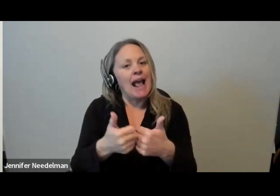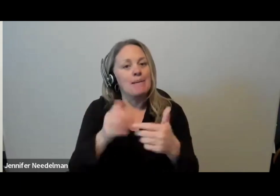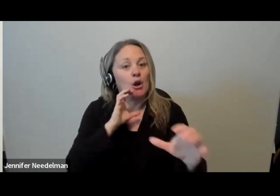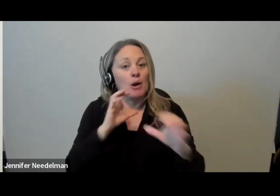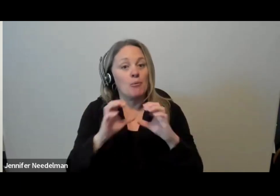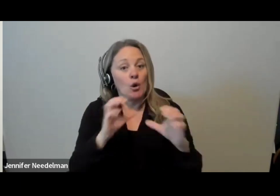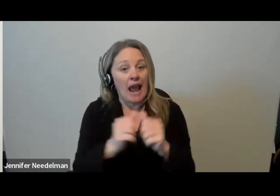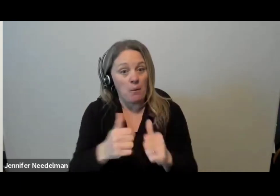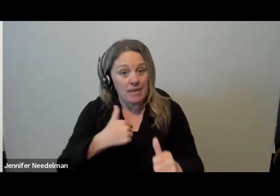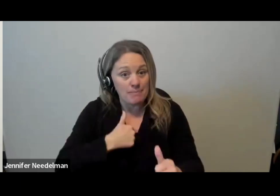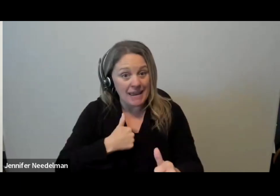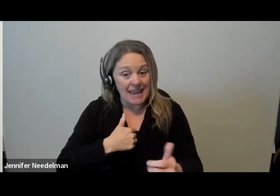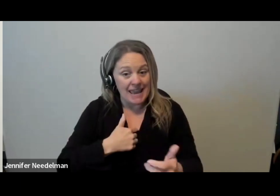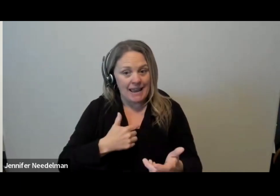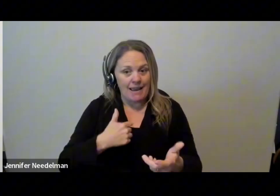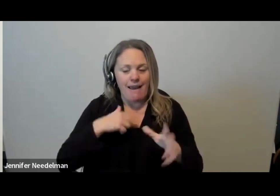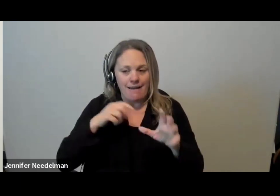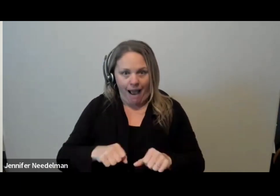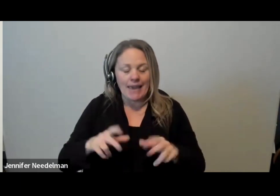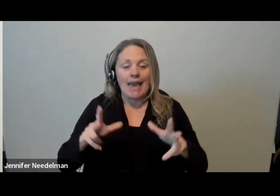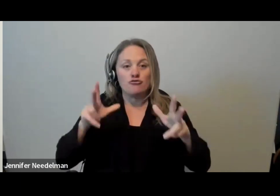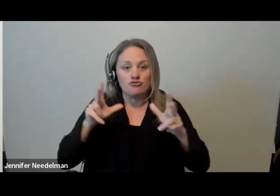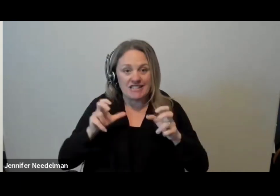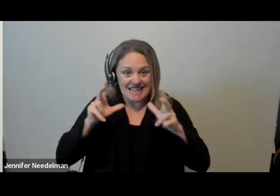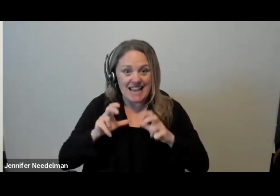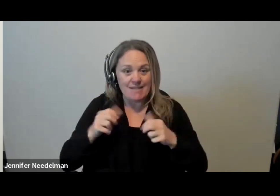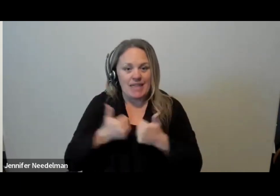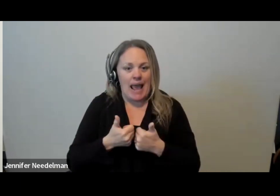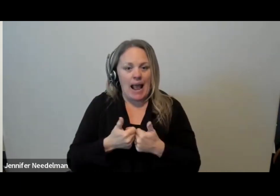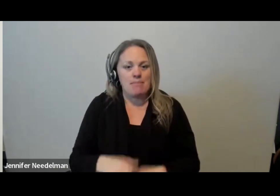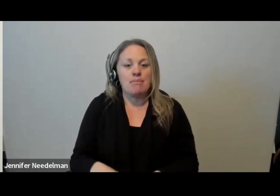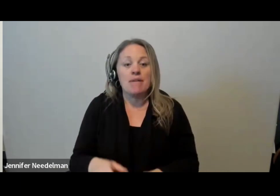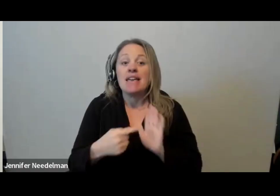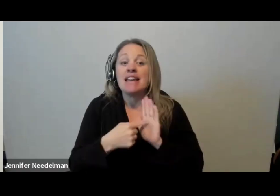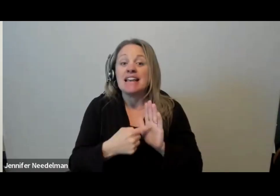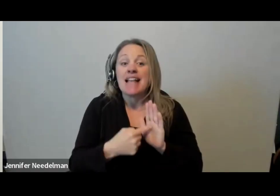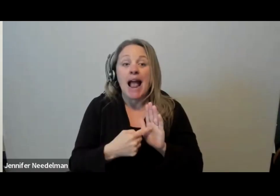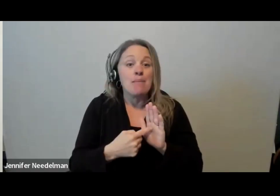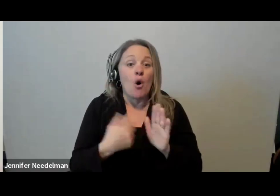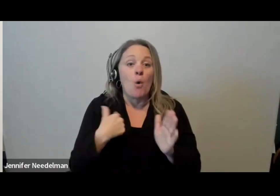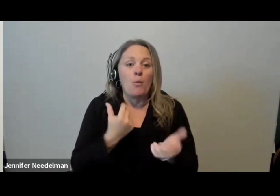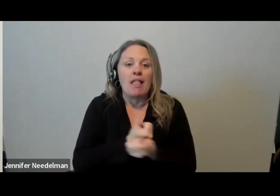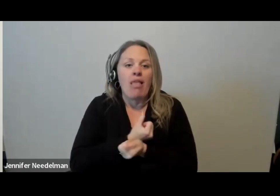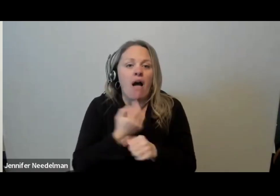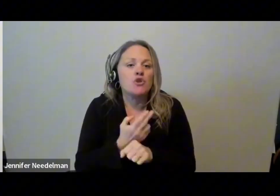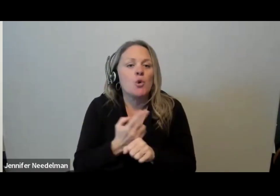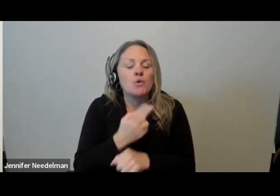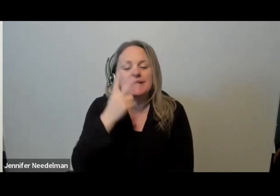or receive those inputs. And so an example that we love to use is for blind players and the two dimensional fighting game.